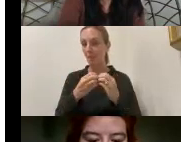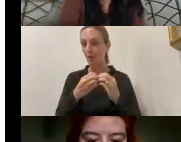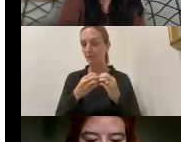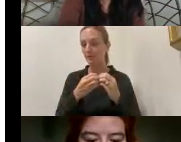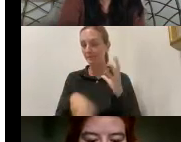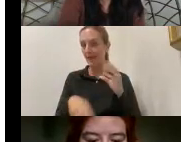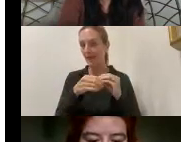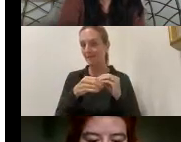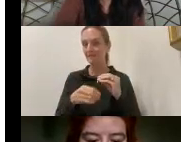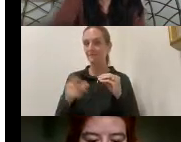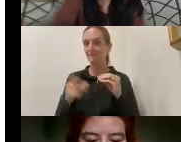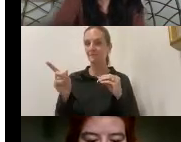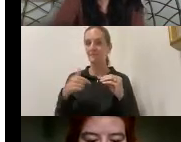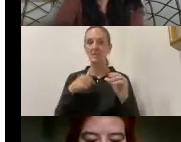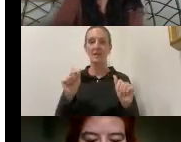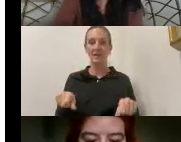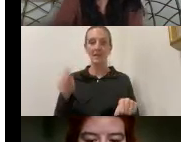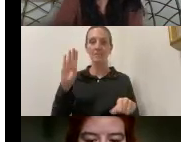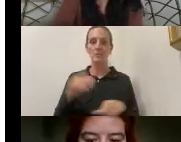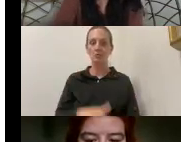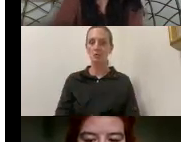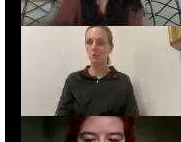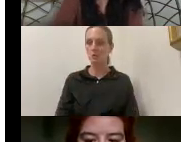Kwikws/Elizabeth (Eliza) Peters: I can add to that.